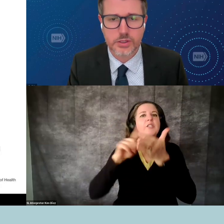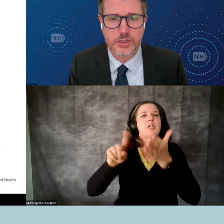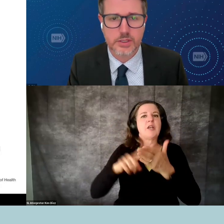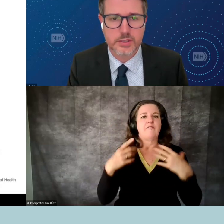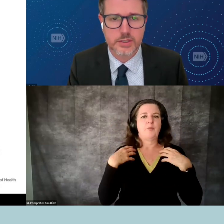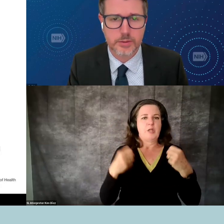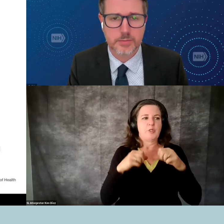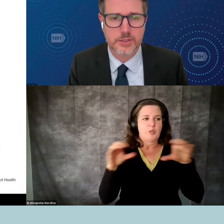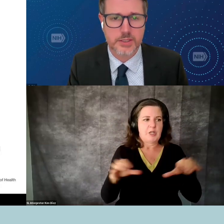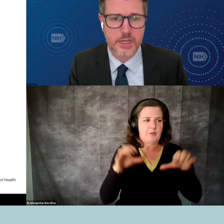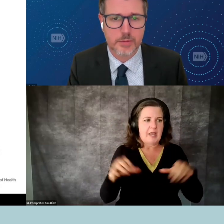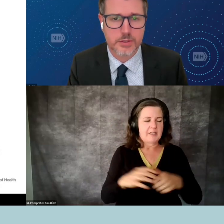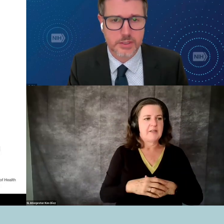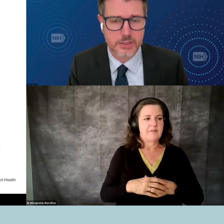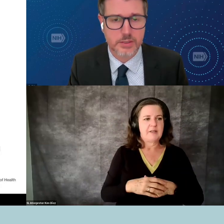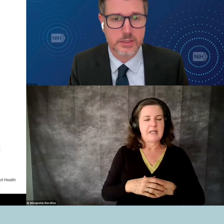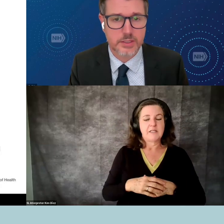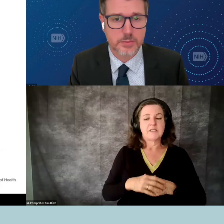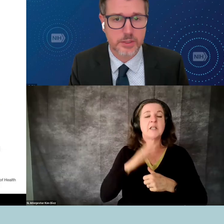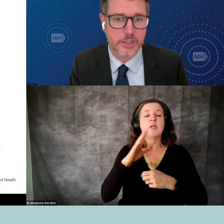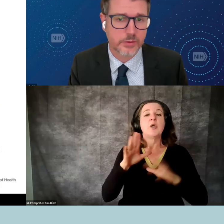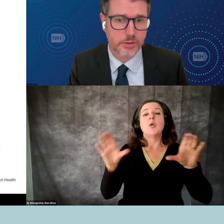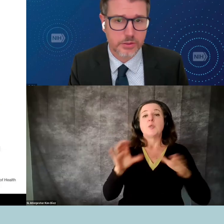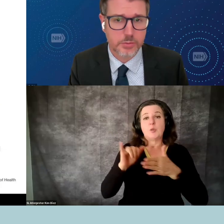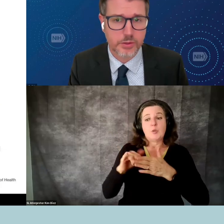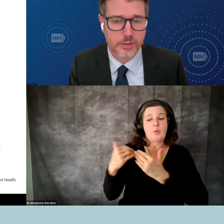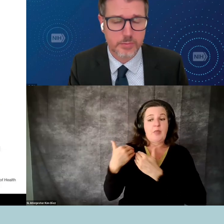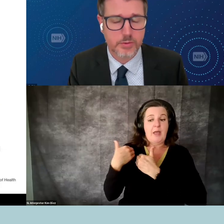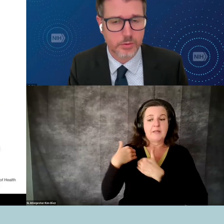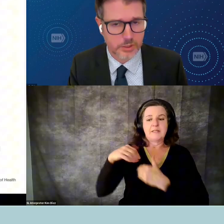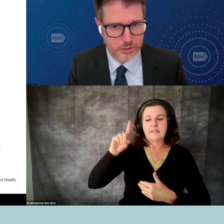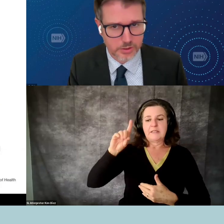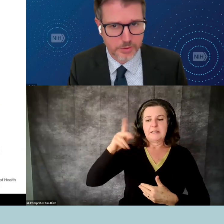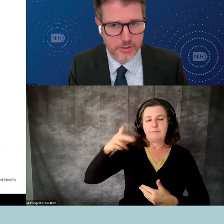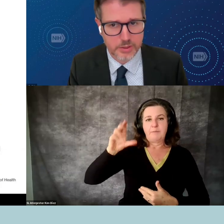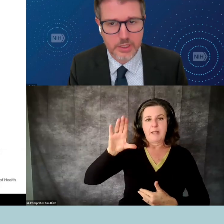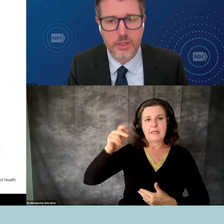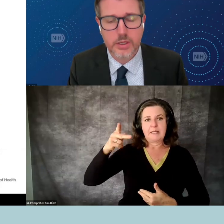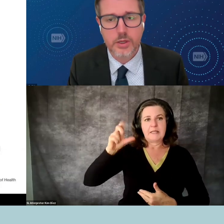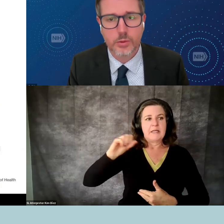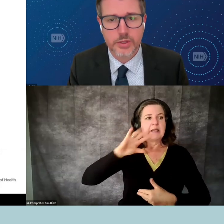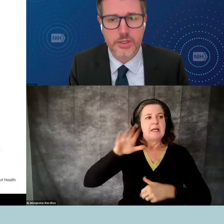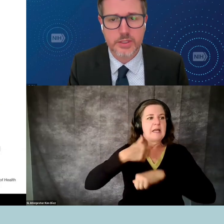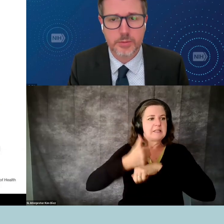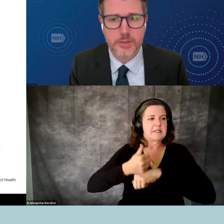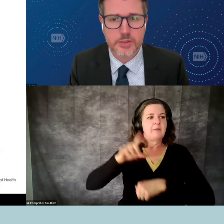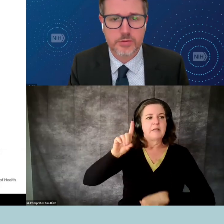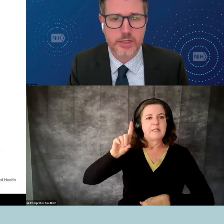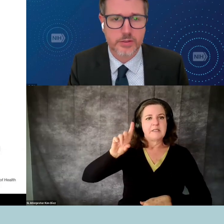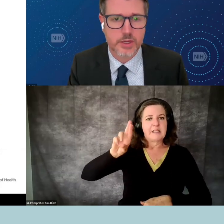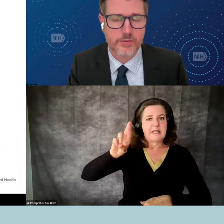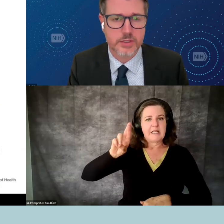charge, DPCPSI established the Disability Health Research Program, or DHRP, within the DPCPSI Director's